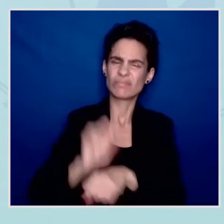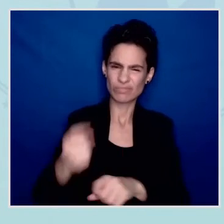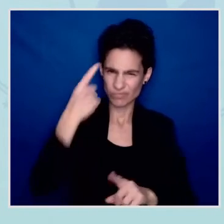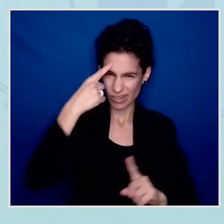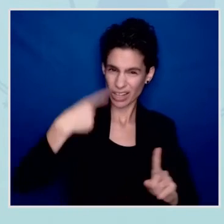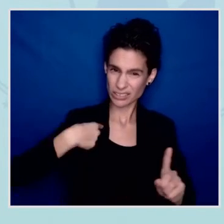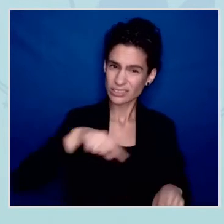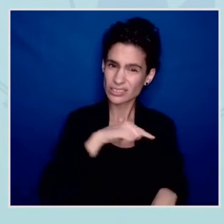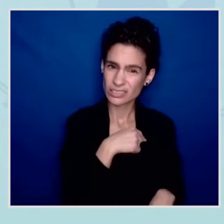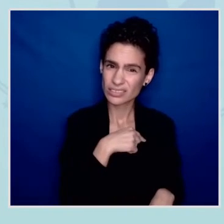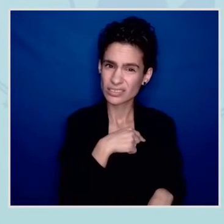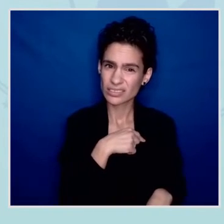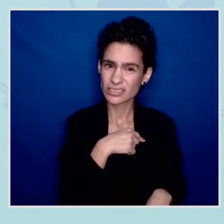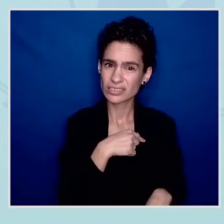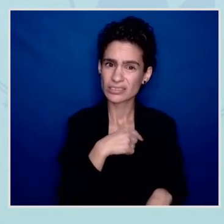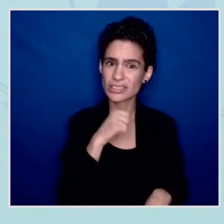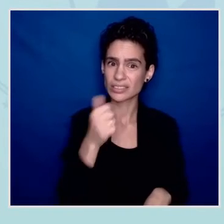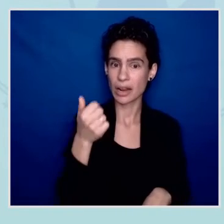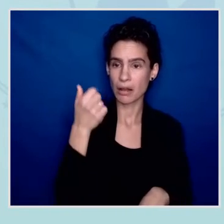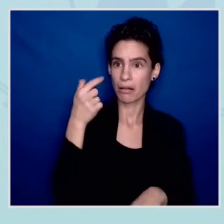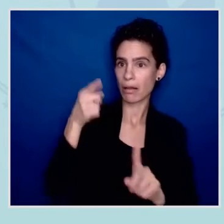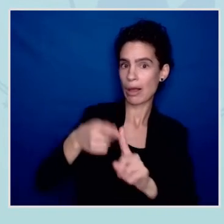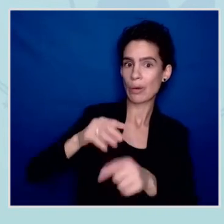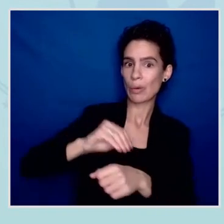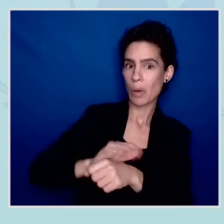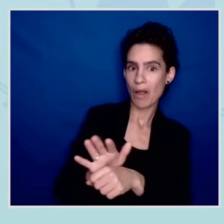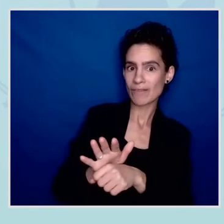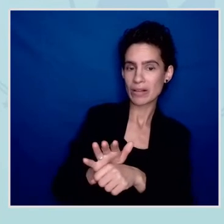POSTAL WORKERS, CUSTODIANS,